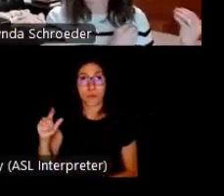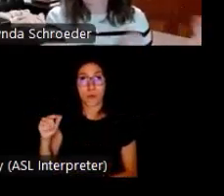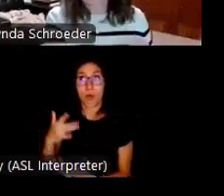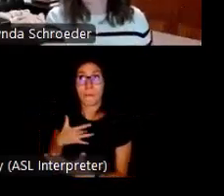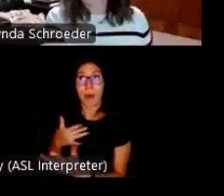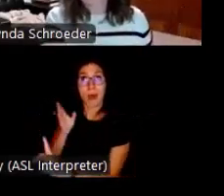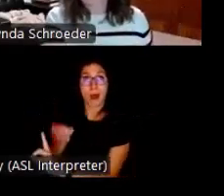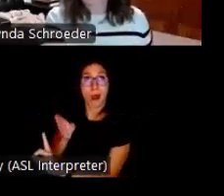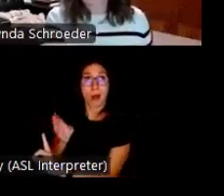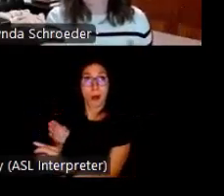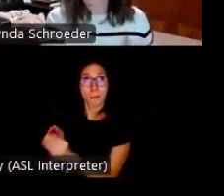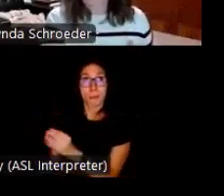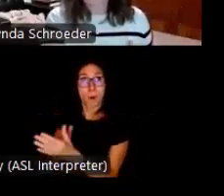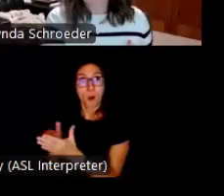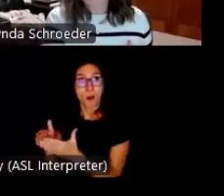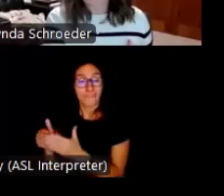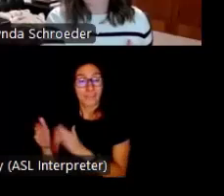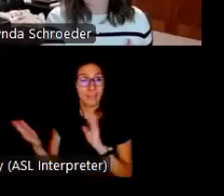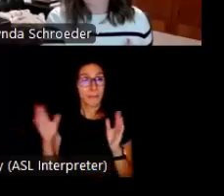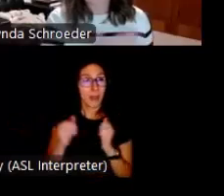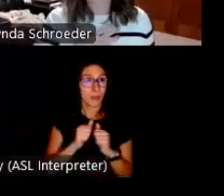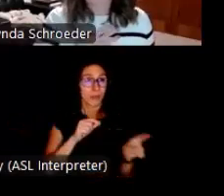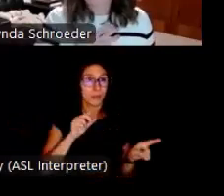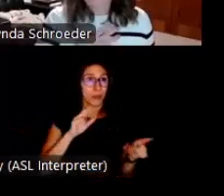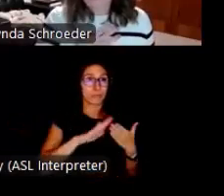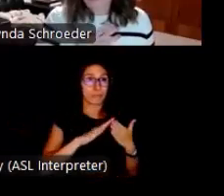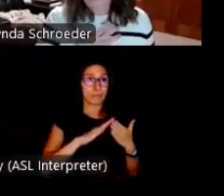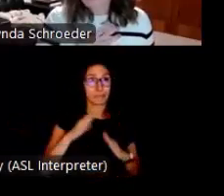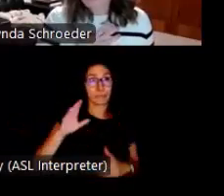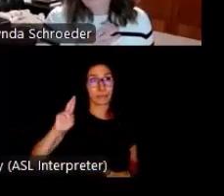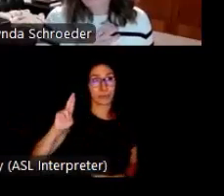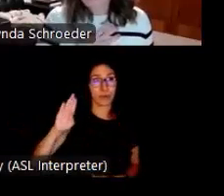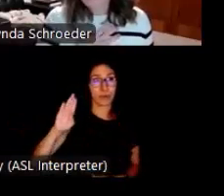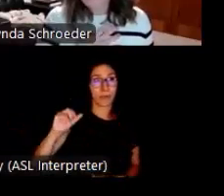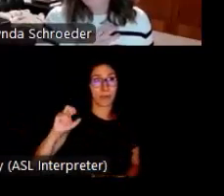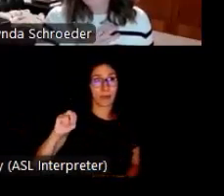in urban for mental health diagnoses, which was our hypothesis.